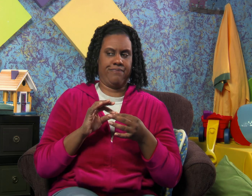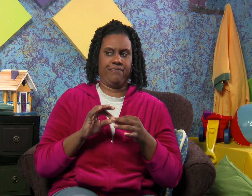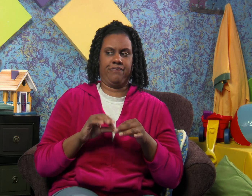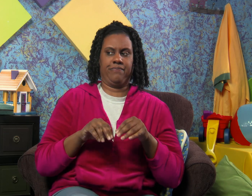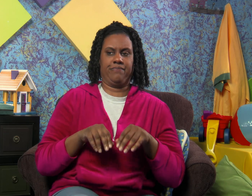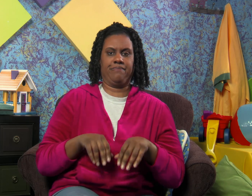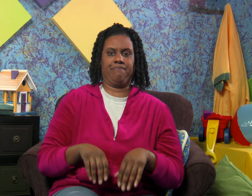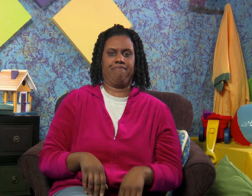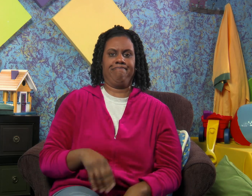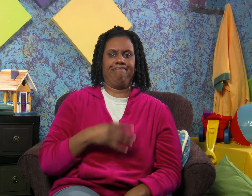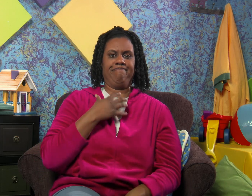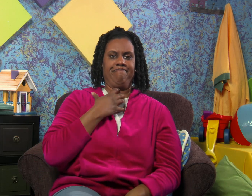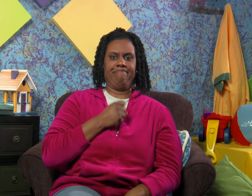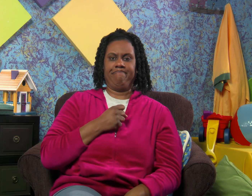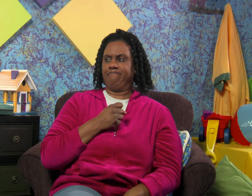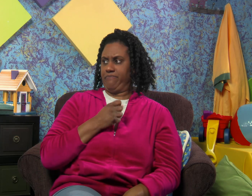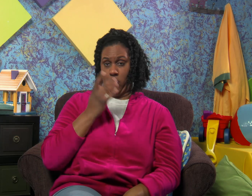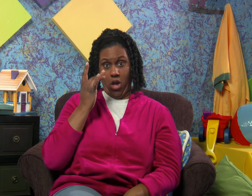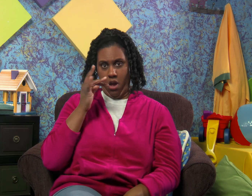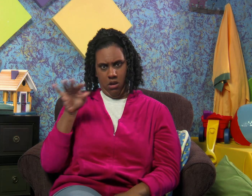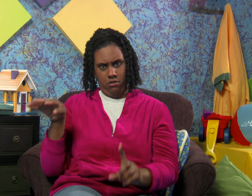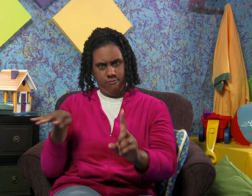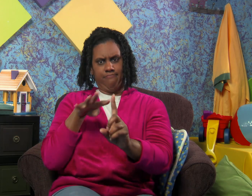THEN ALL EYES ARE ON THEM.